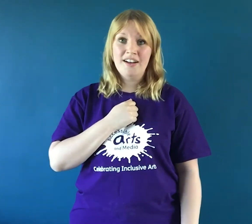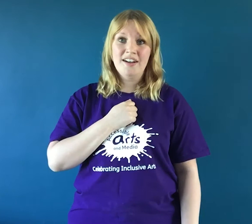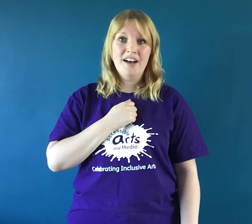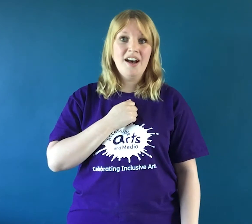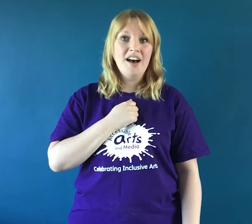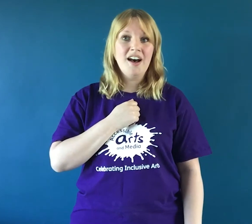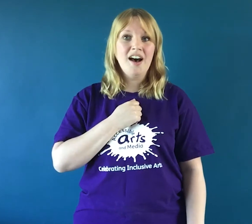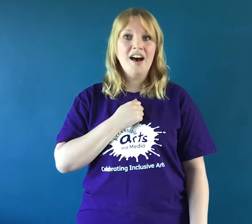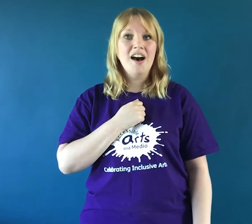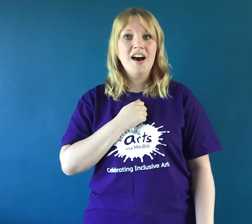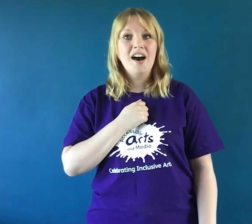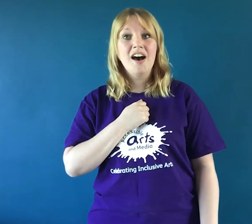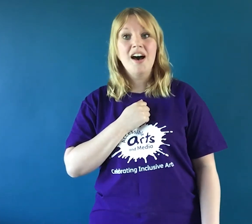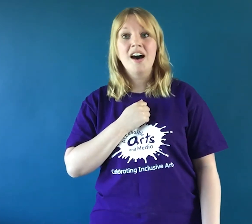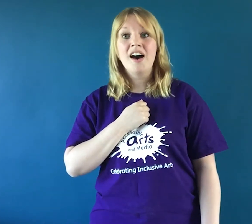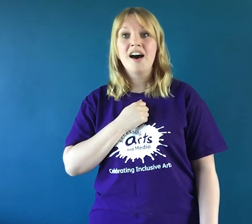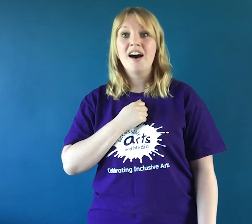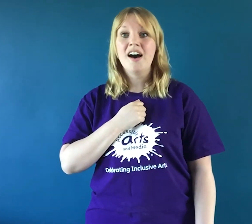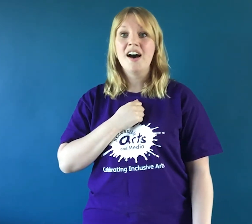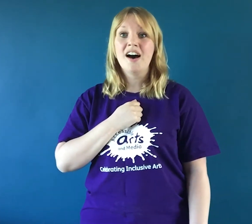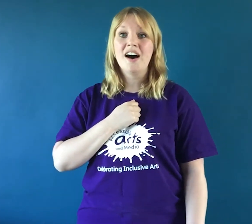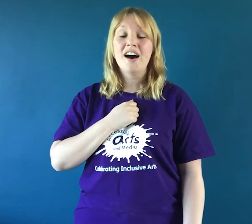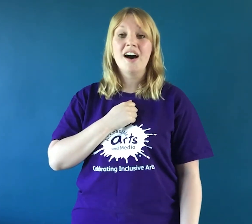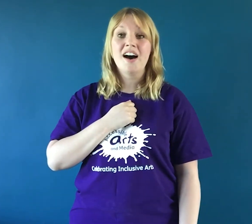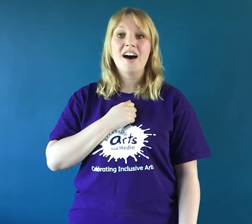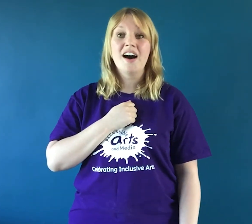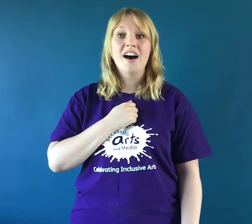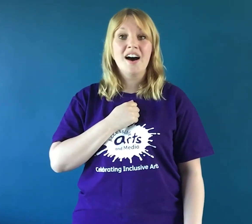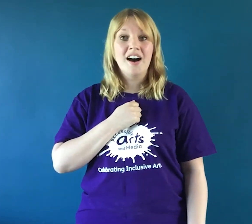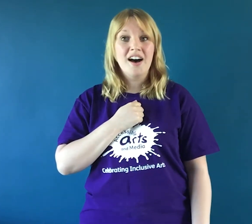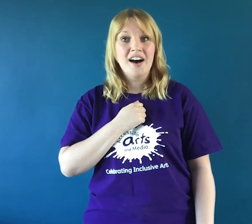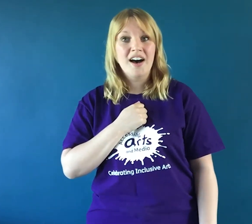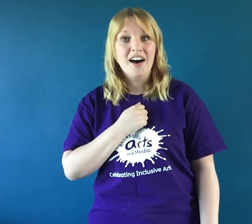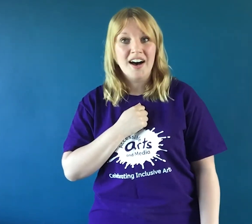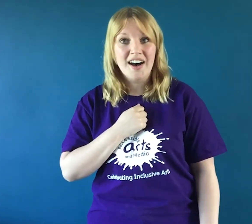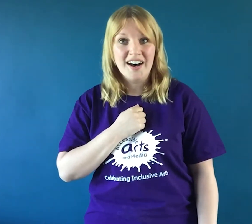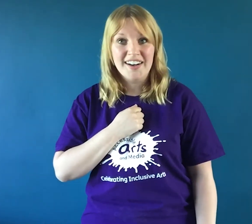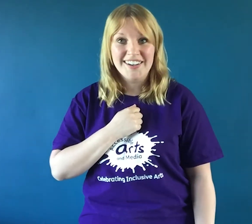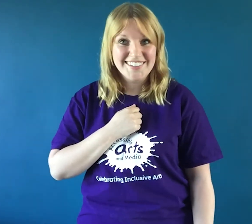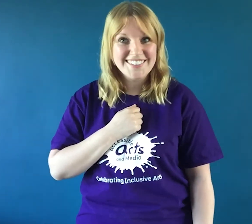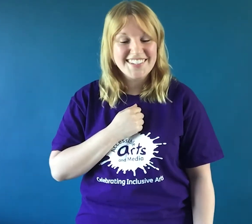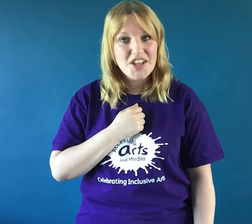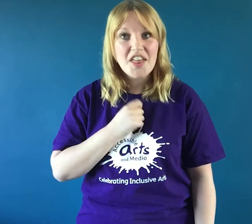Ah, ah, ah, ah, ah, ah, ah, ah, ah.